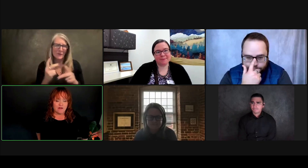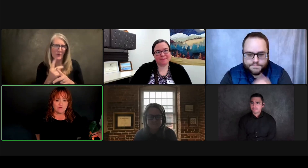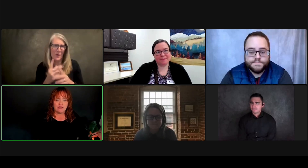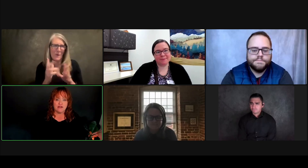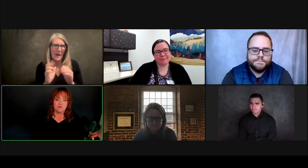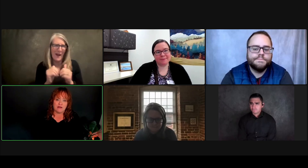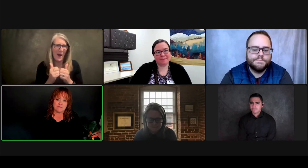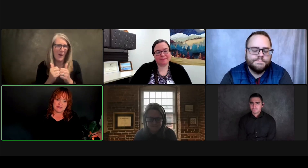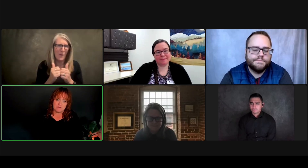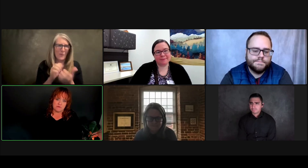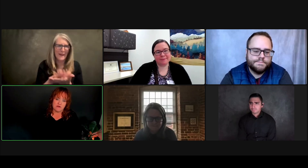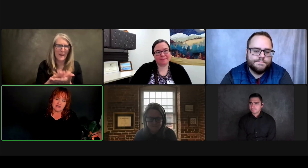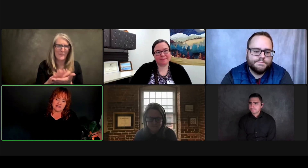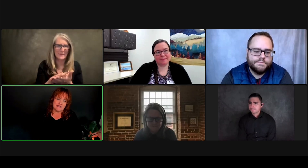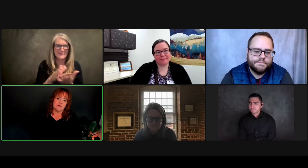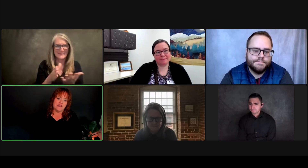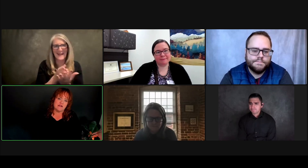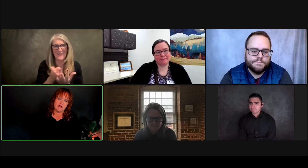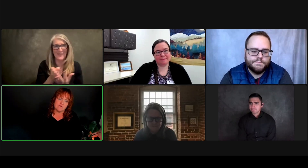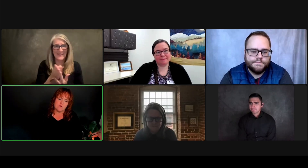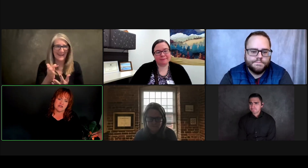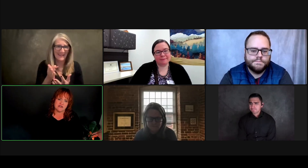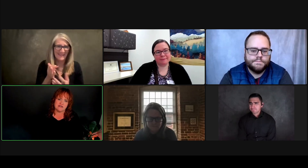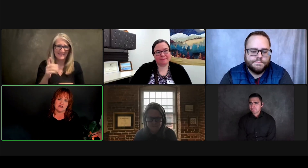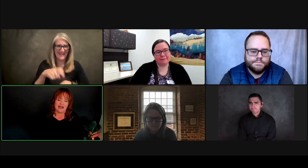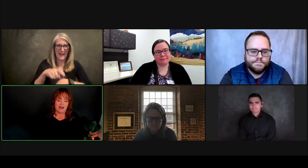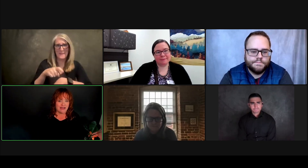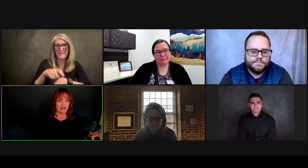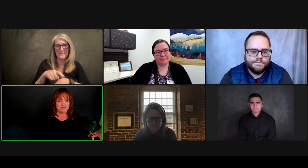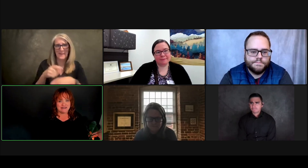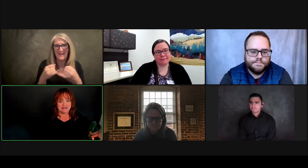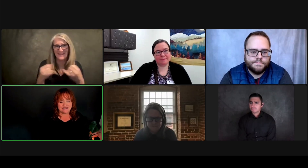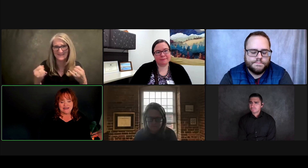that really ramps up the process. And we get a lot of questions on how campuses